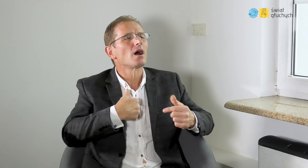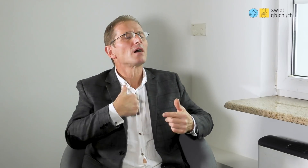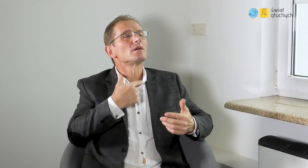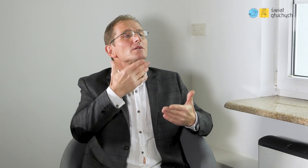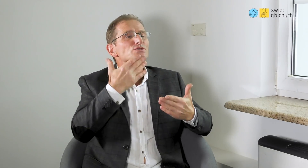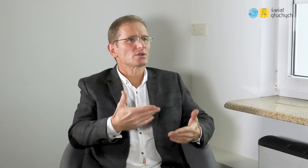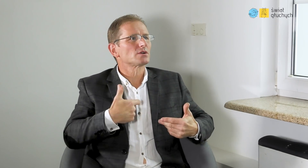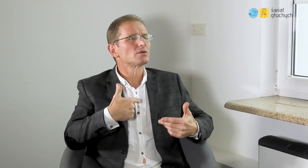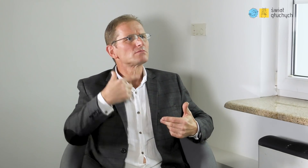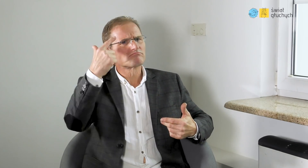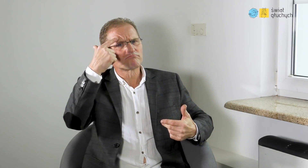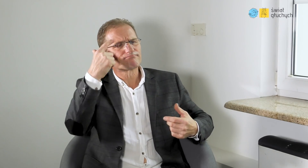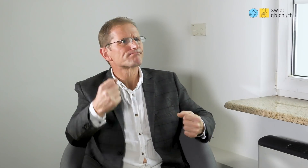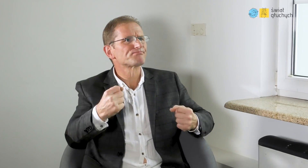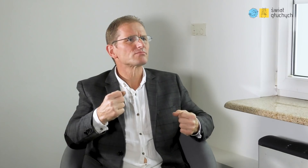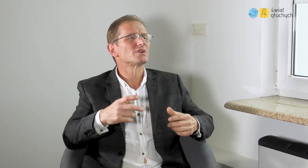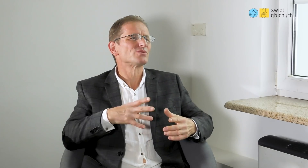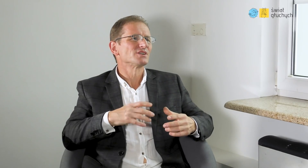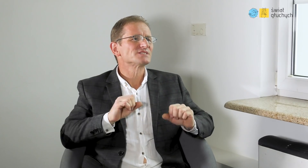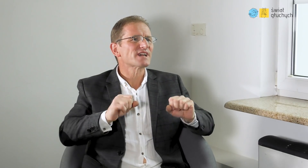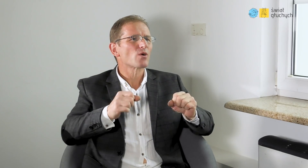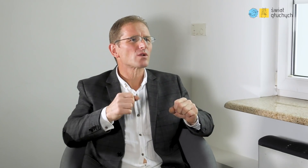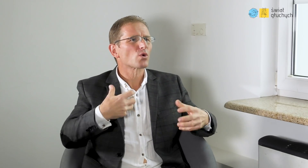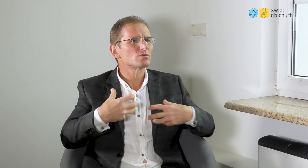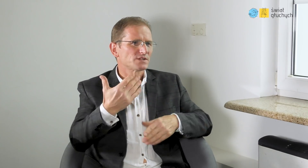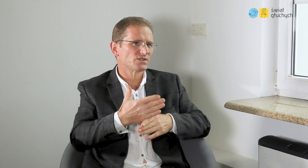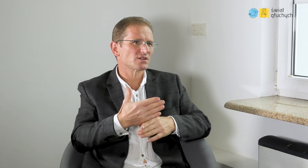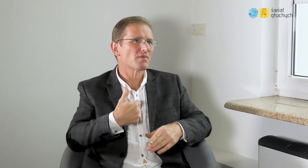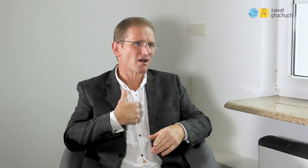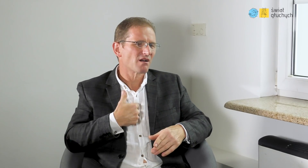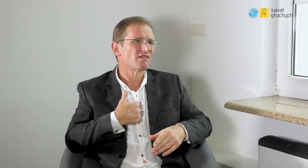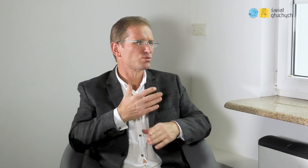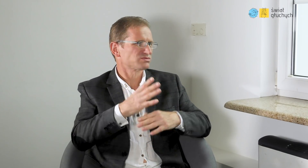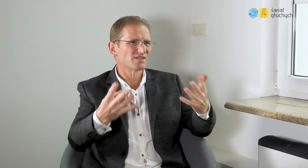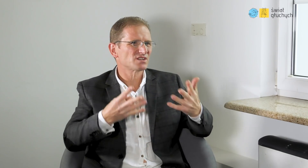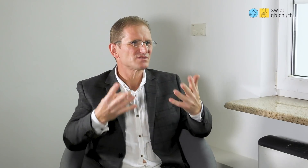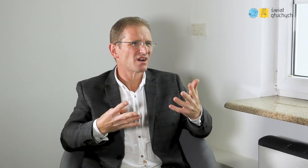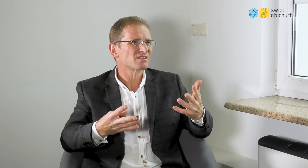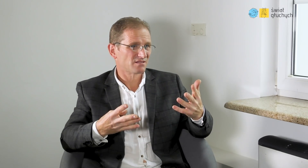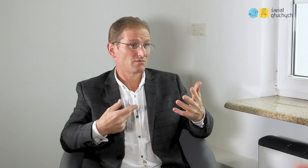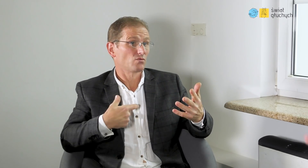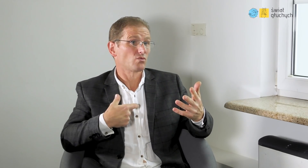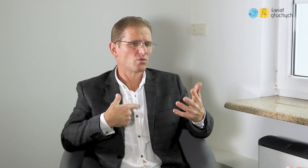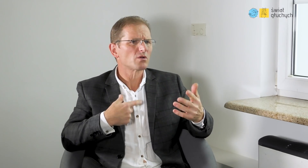Thanks to my doggedness and experience for 9 years in business